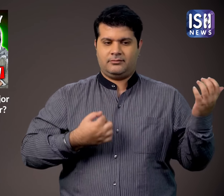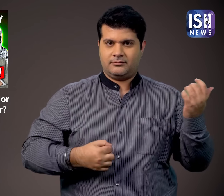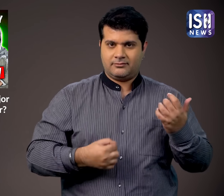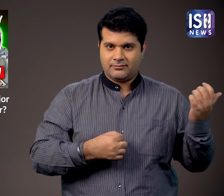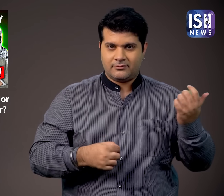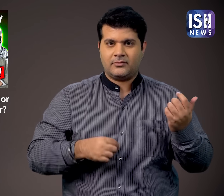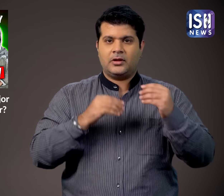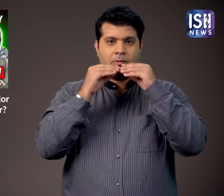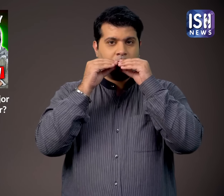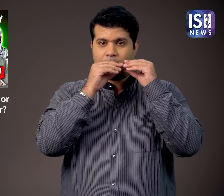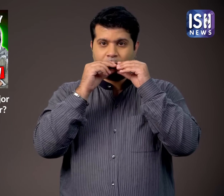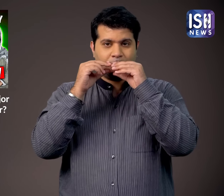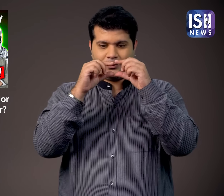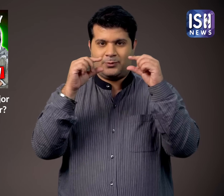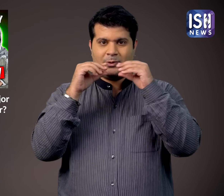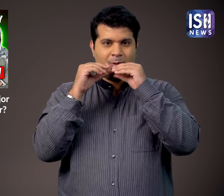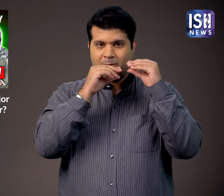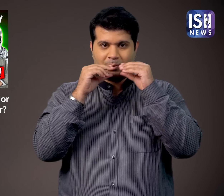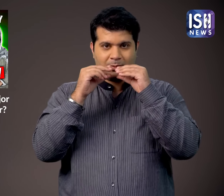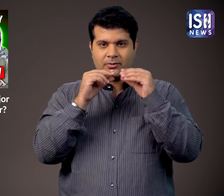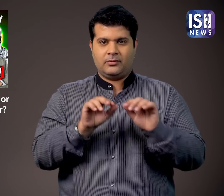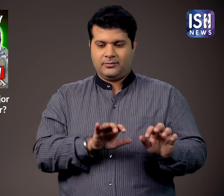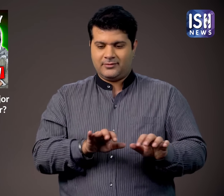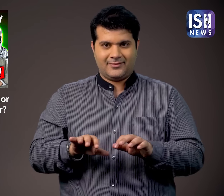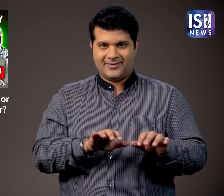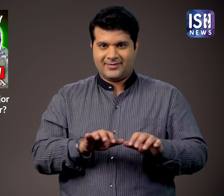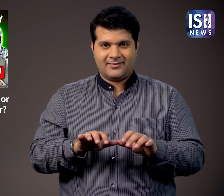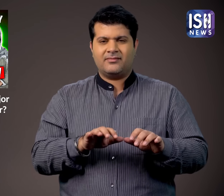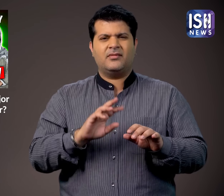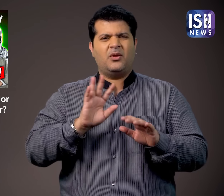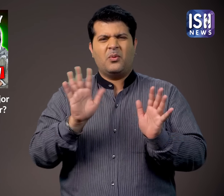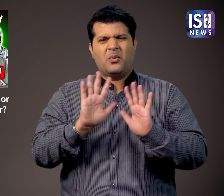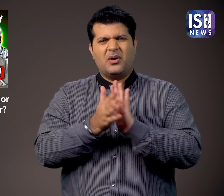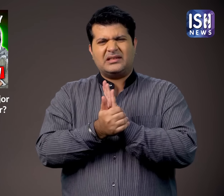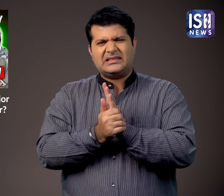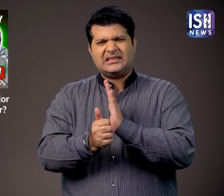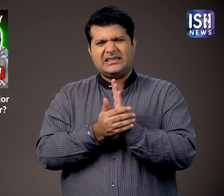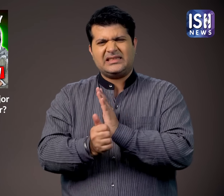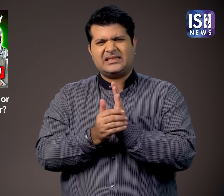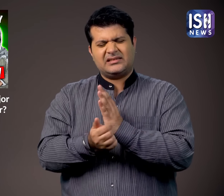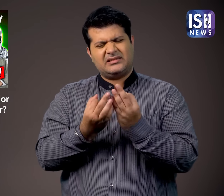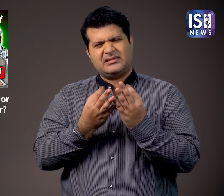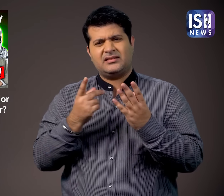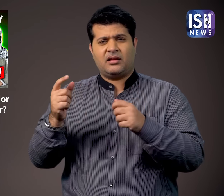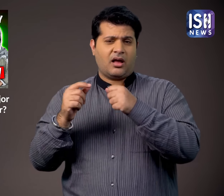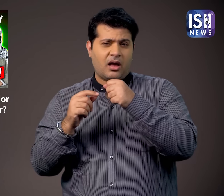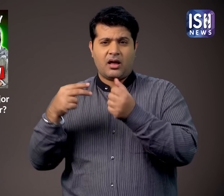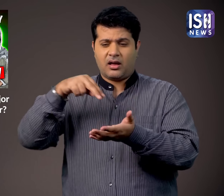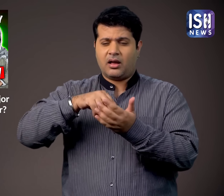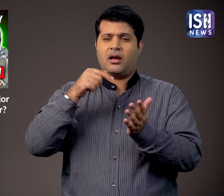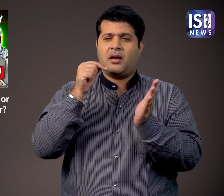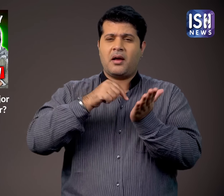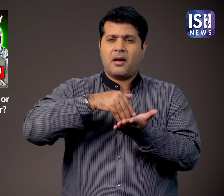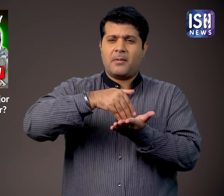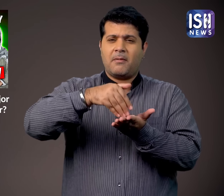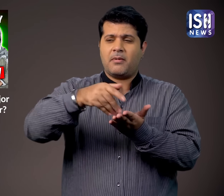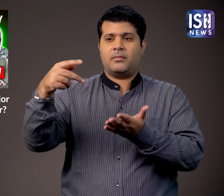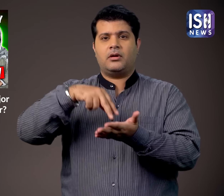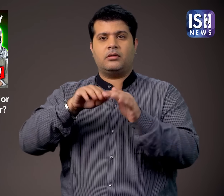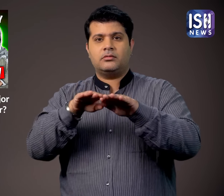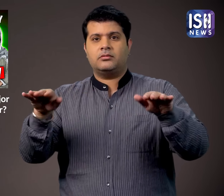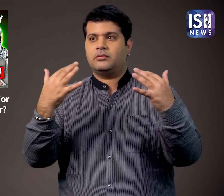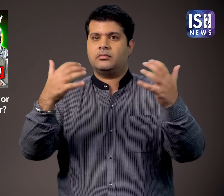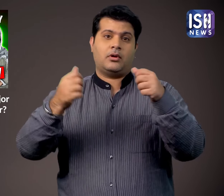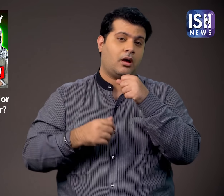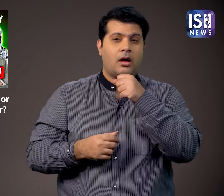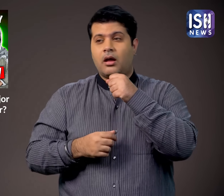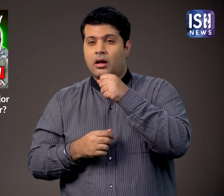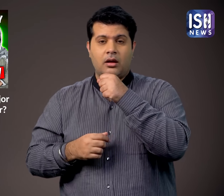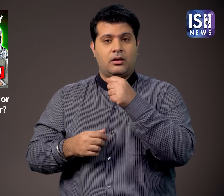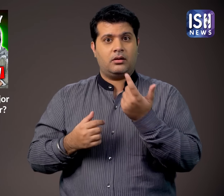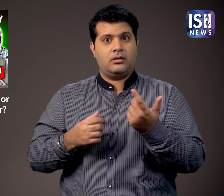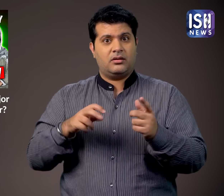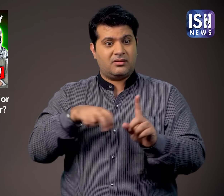guitar, mouth organ, and synthesiser, and was also a good singer who often performed live.